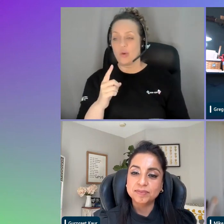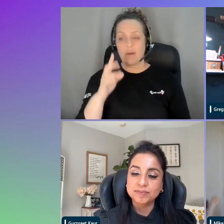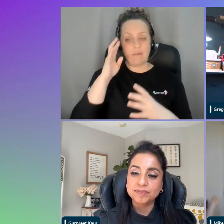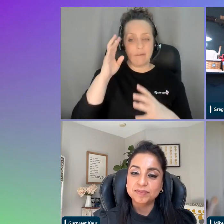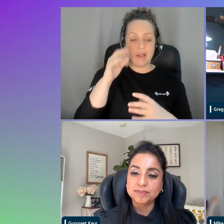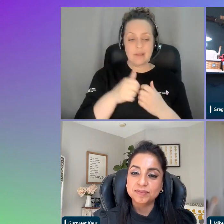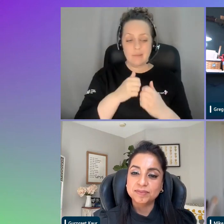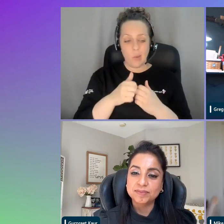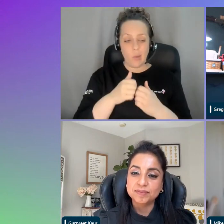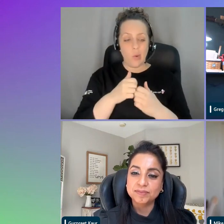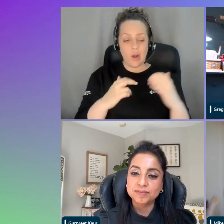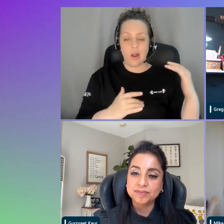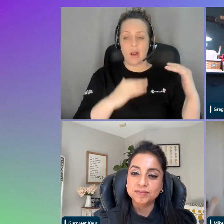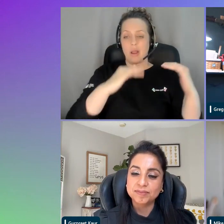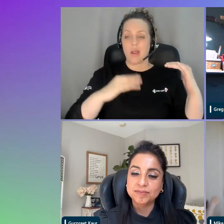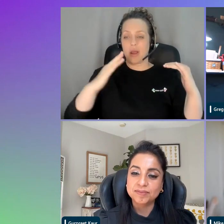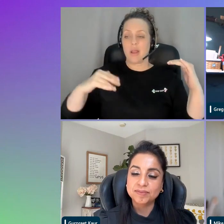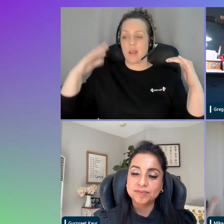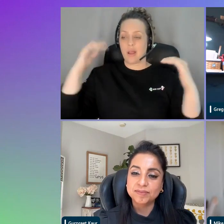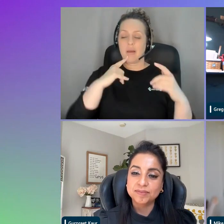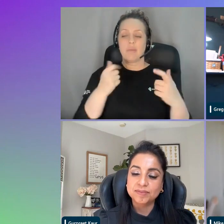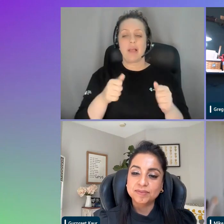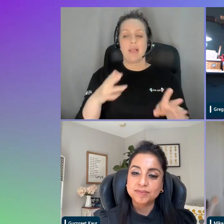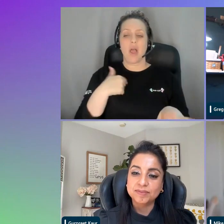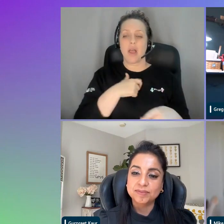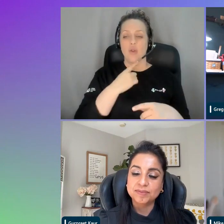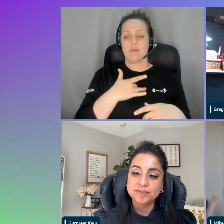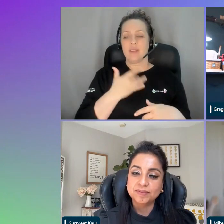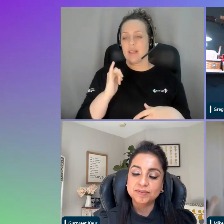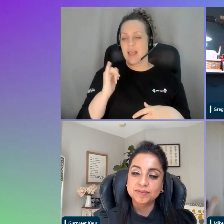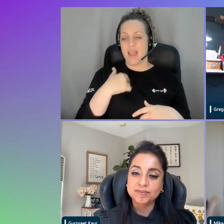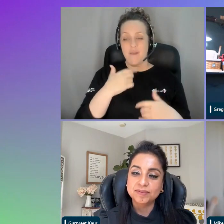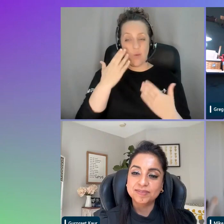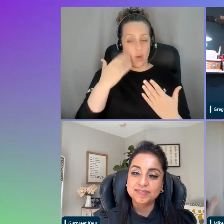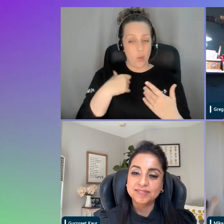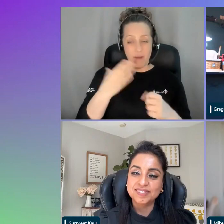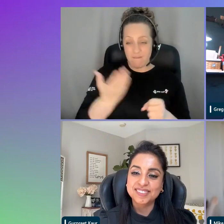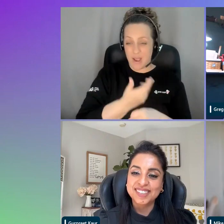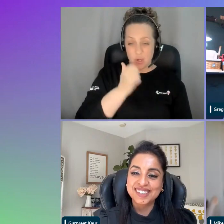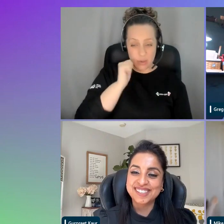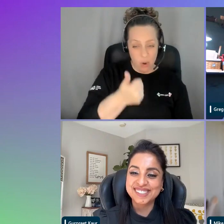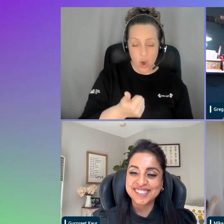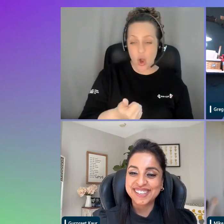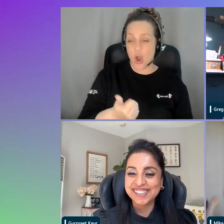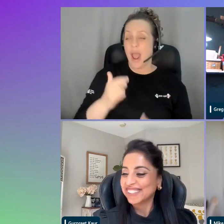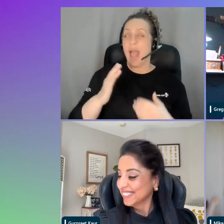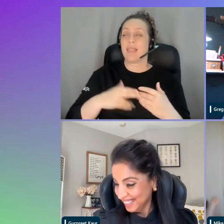place, but it just sort of allowed us to feel like, you know what, if we got fired tomorrow at least we could say